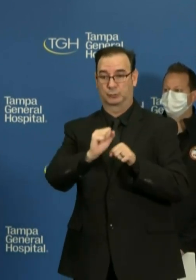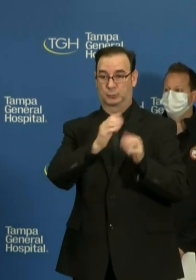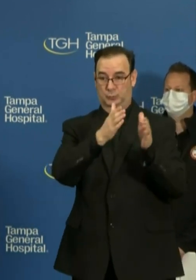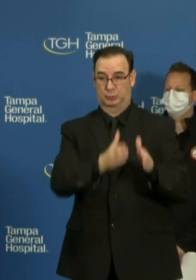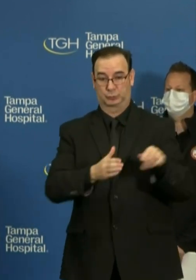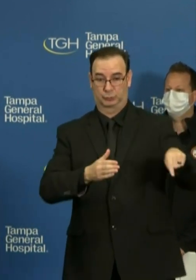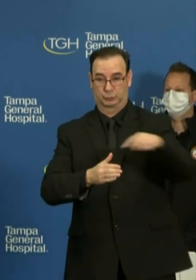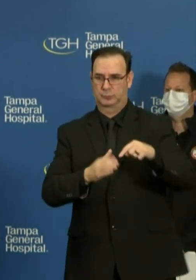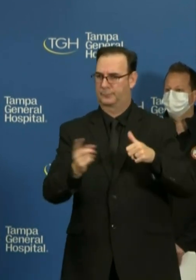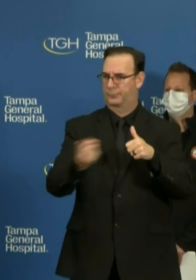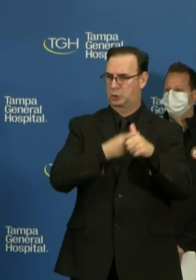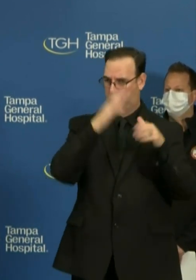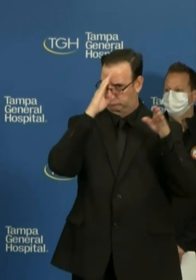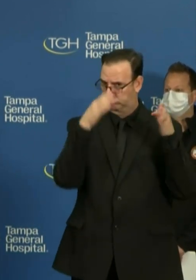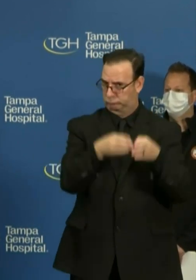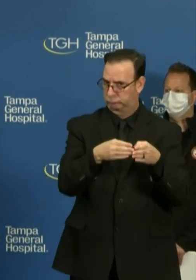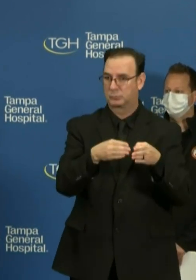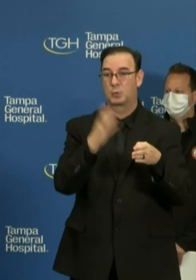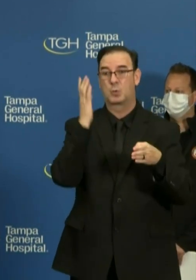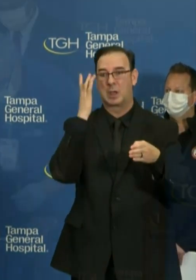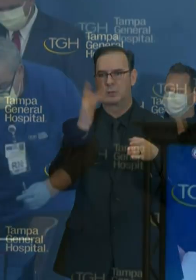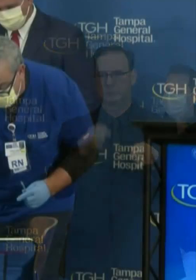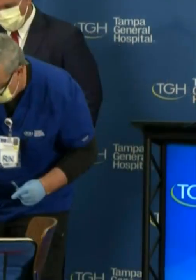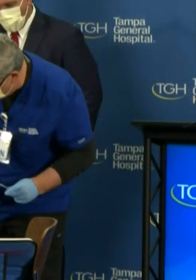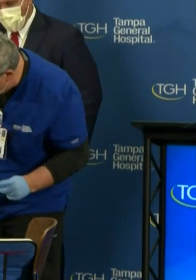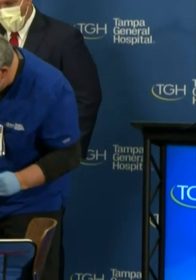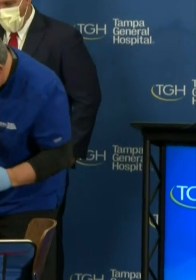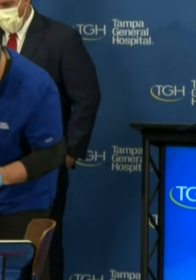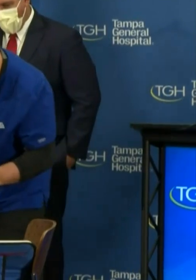TODAY WE WILL HAVE SHOTS